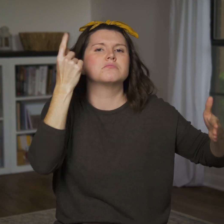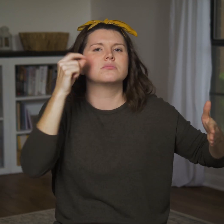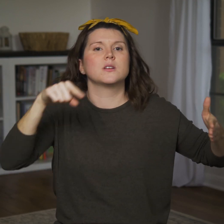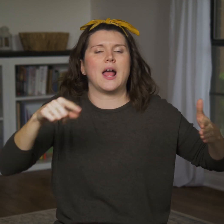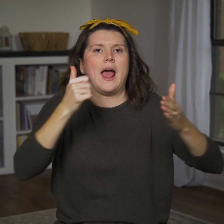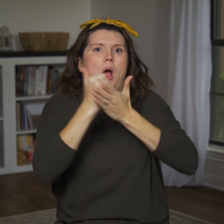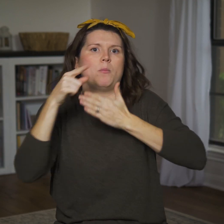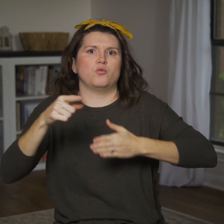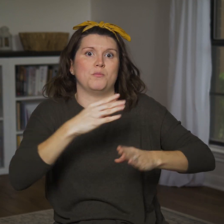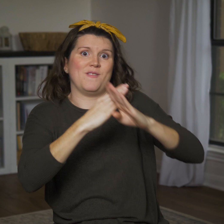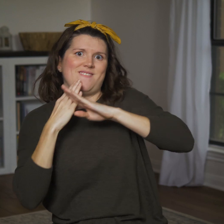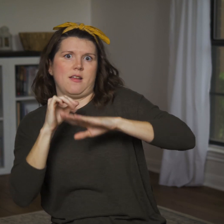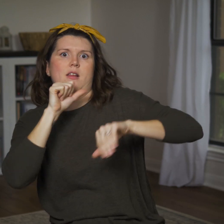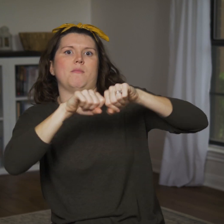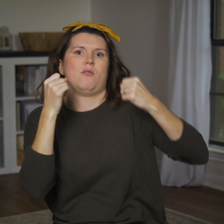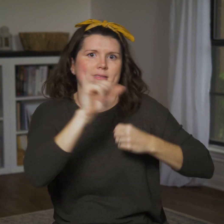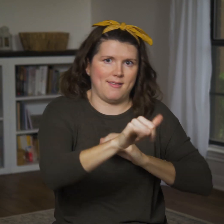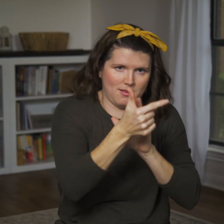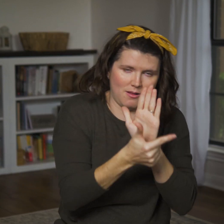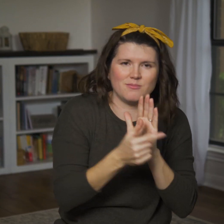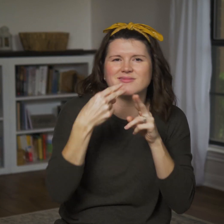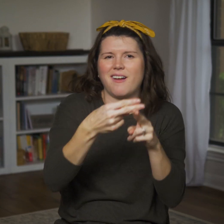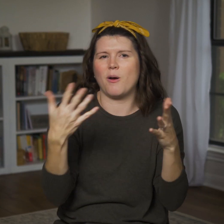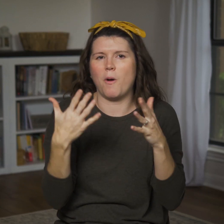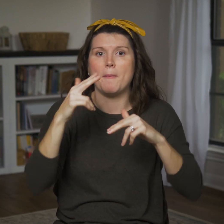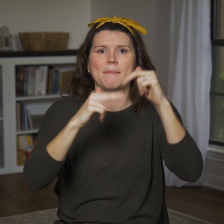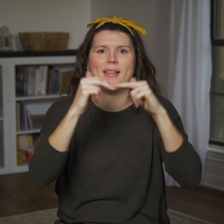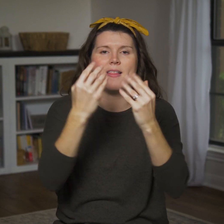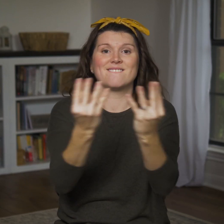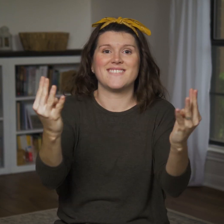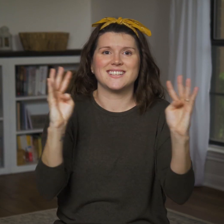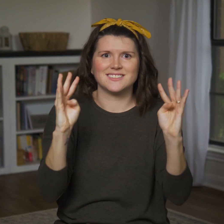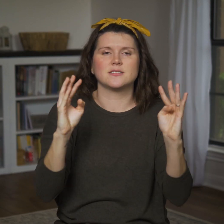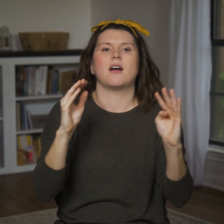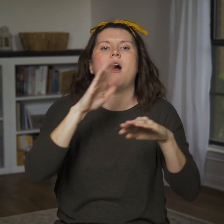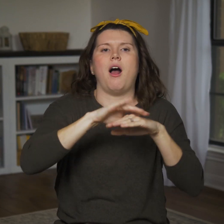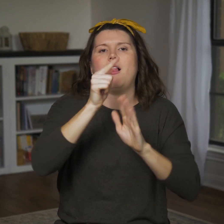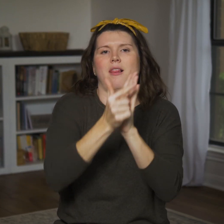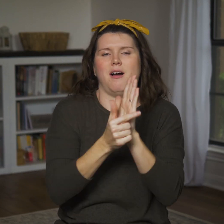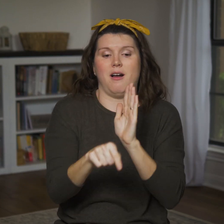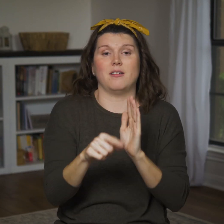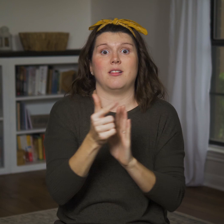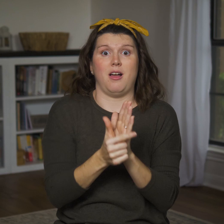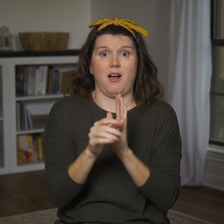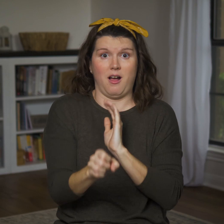to make sure they don’t come close to breaking the actual law. They call it “building a fence around the law”.